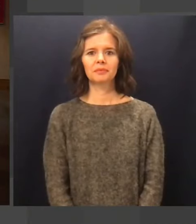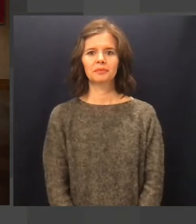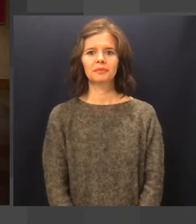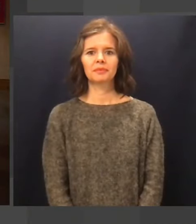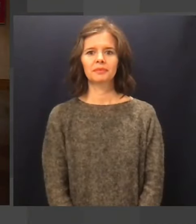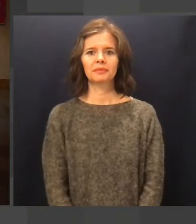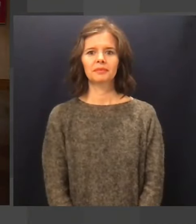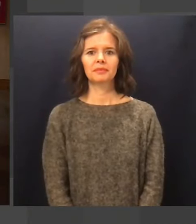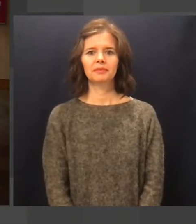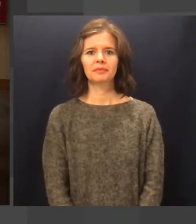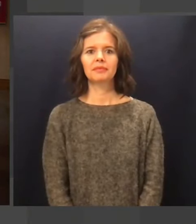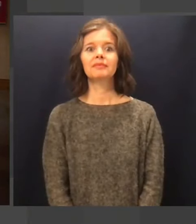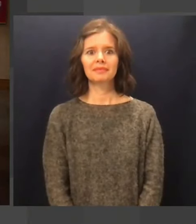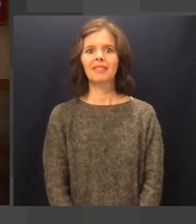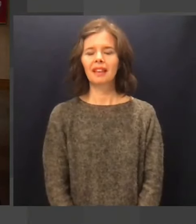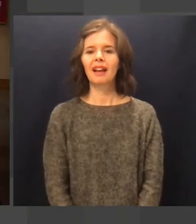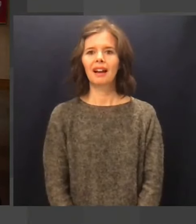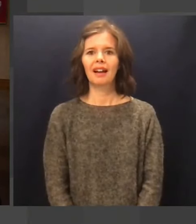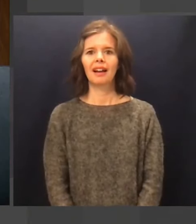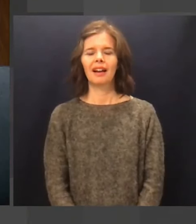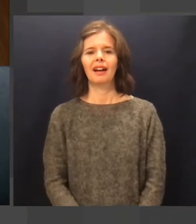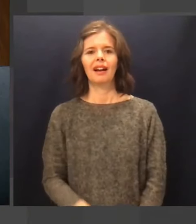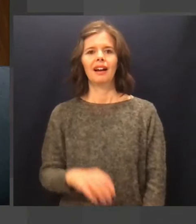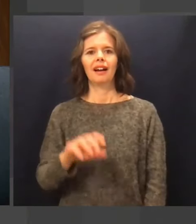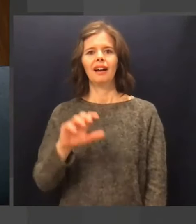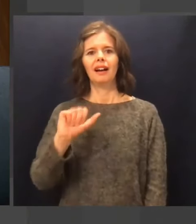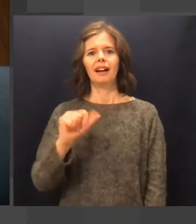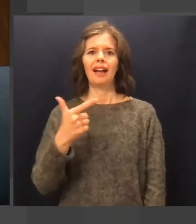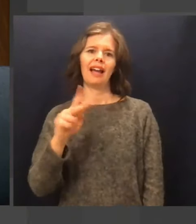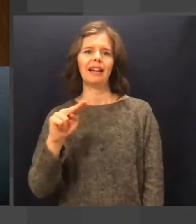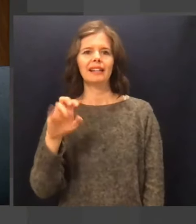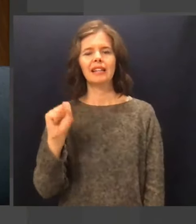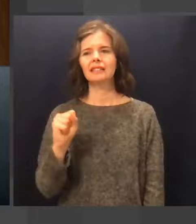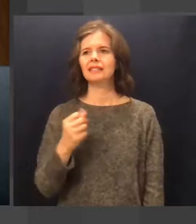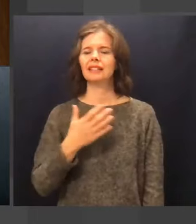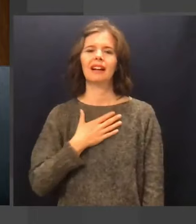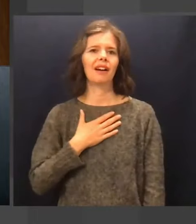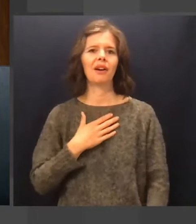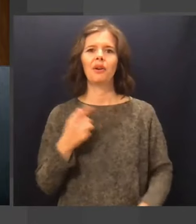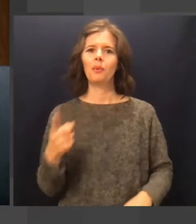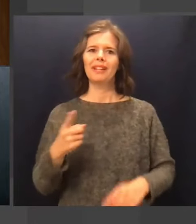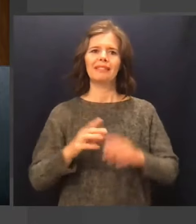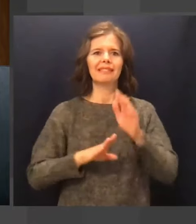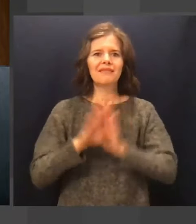IT'S LOVELY. LIKE WE REALLY DEVELOPED THIS